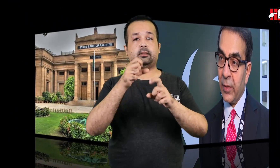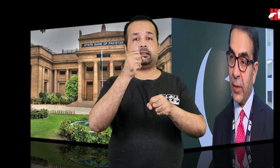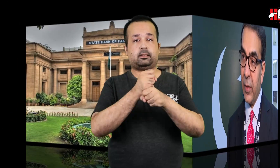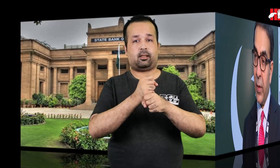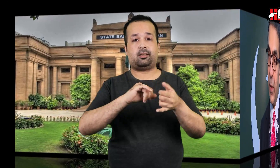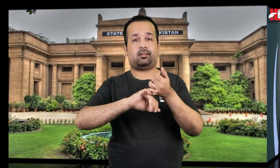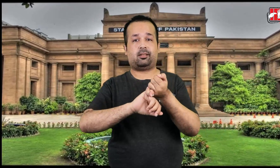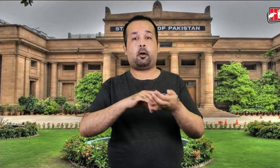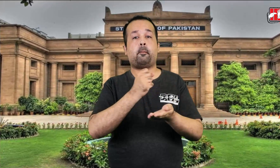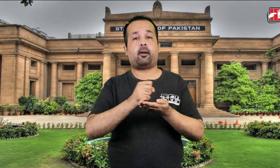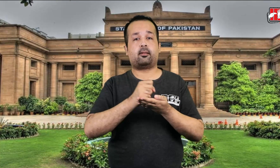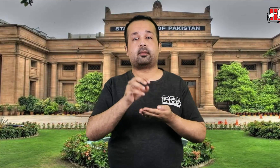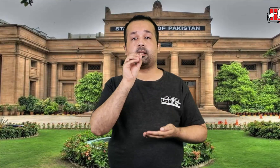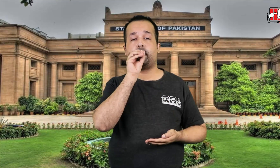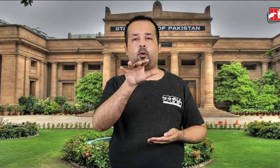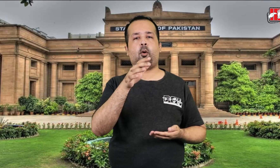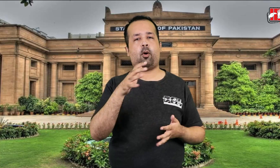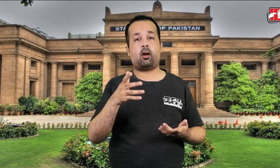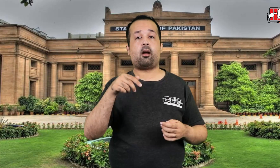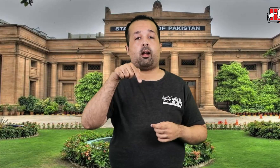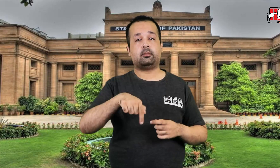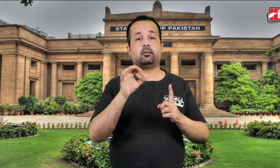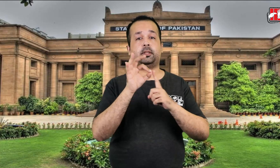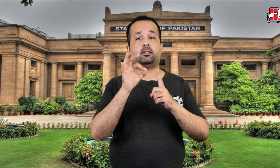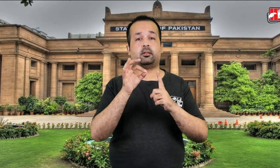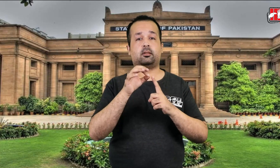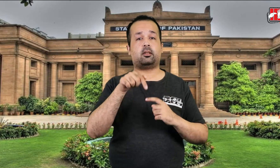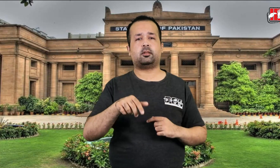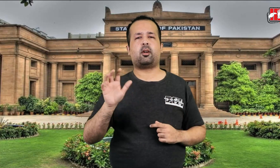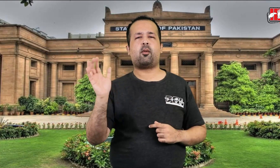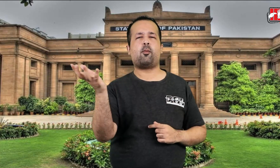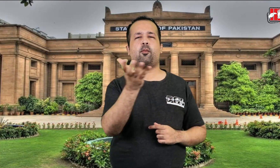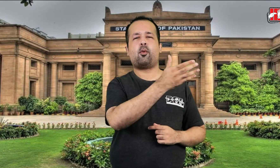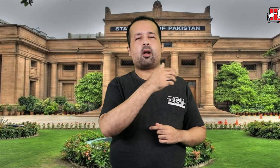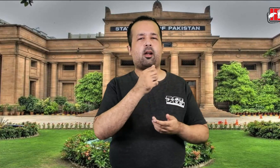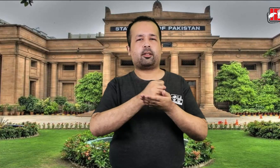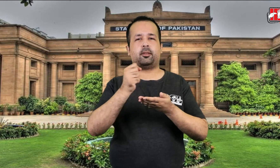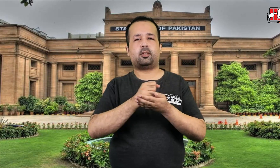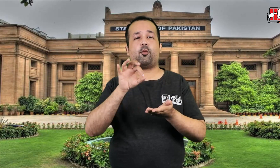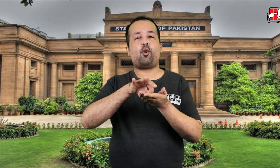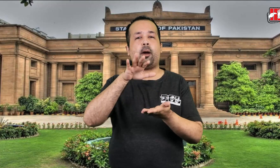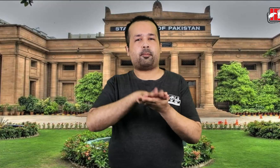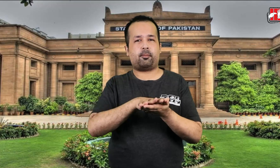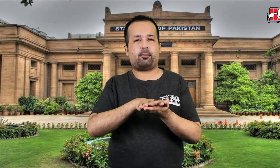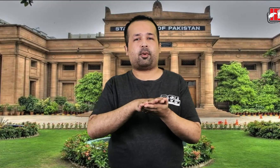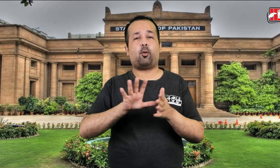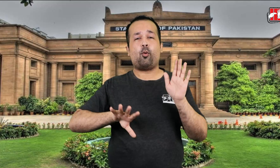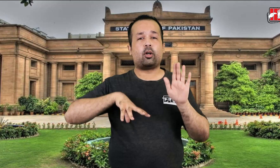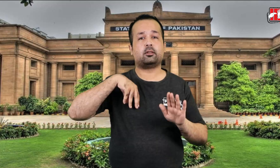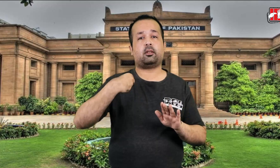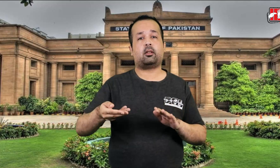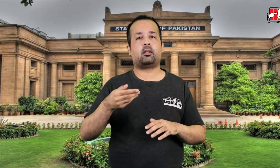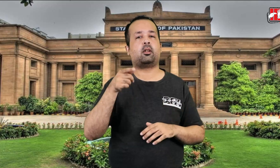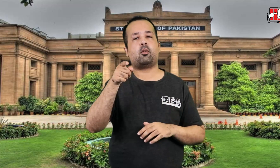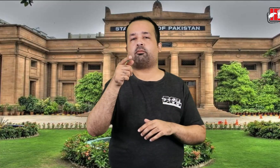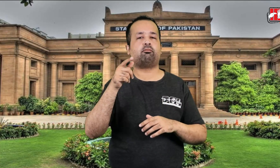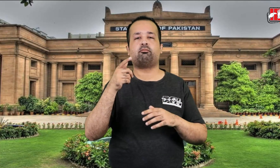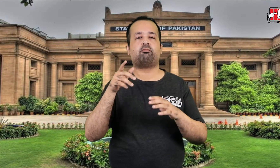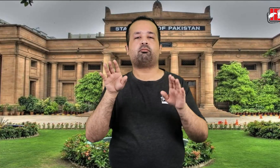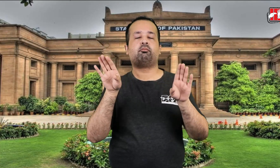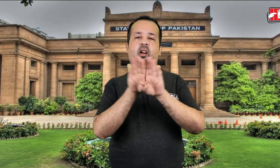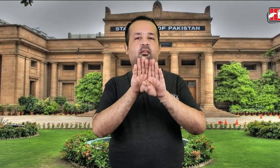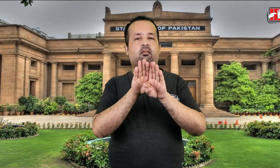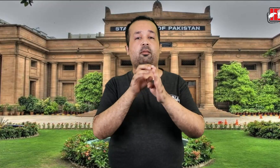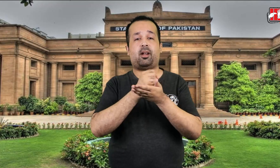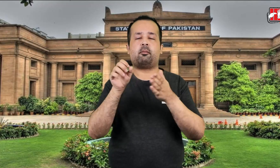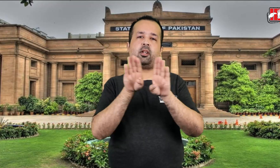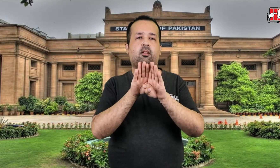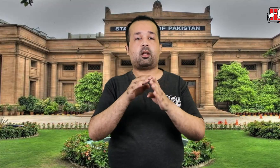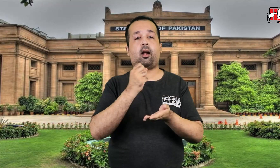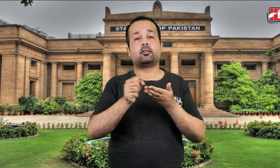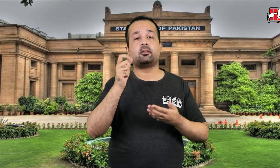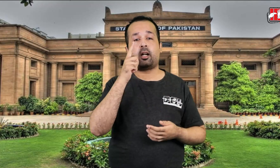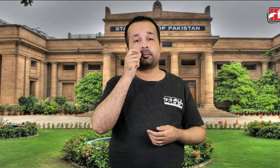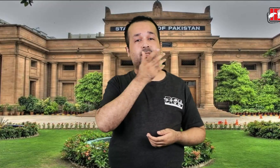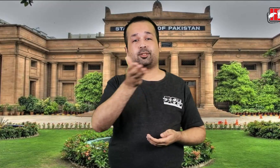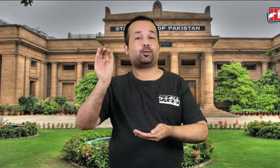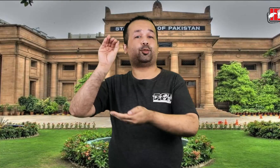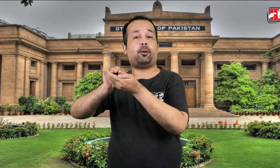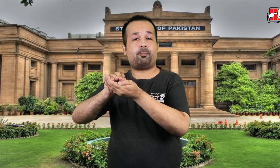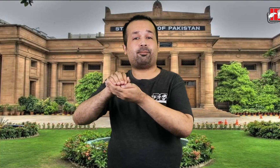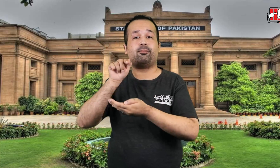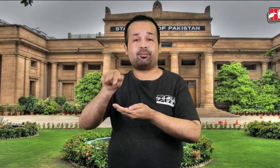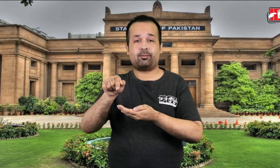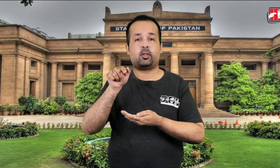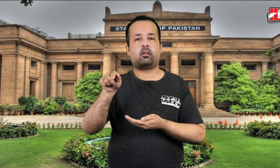According to the State Bank's Deputy Governor, if a bank in Pakistan goes bankrupt, all account holders' deposited cash will not be protected.